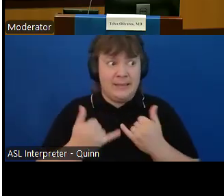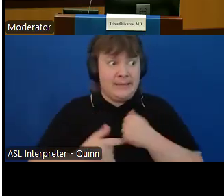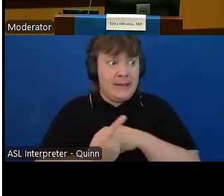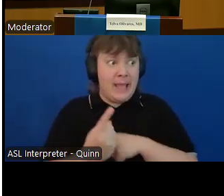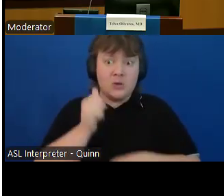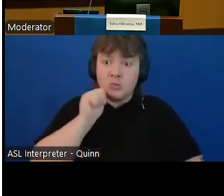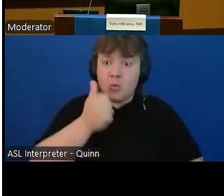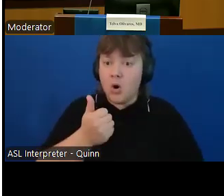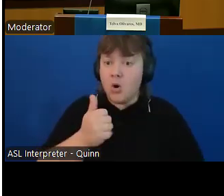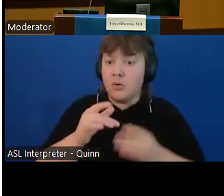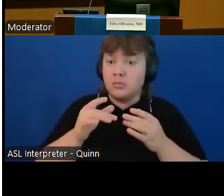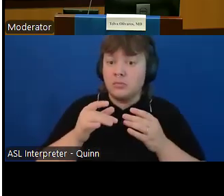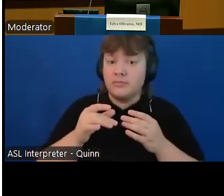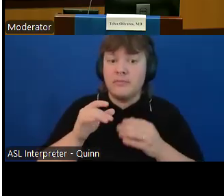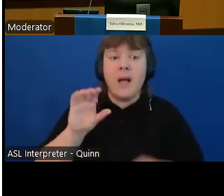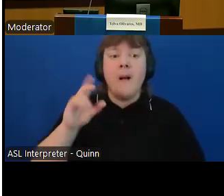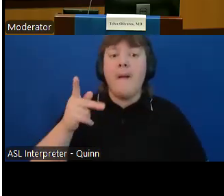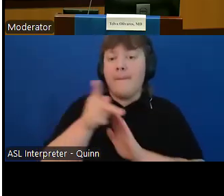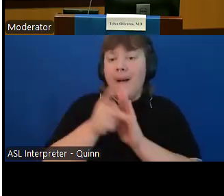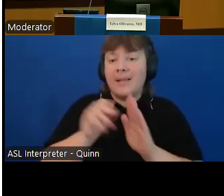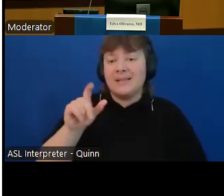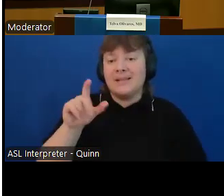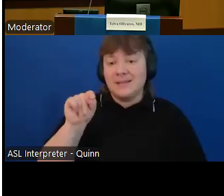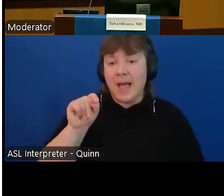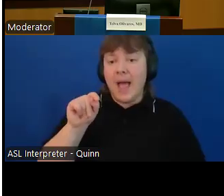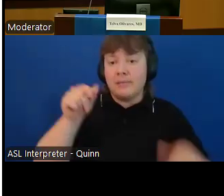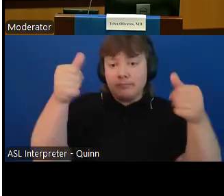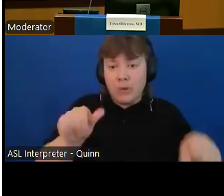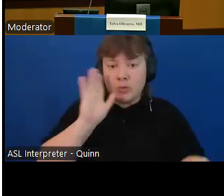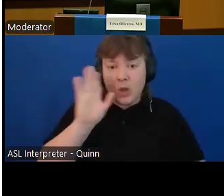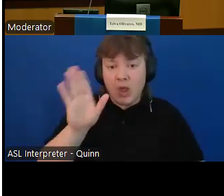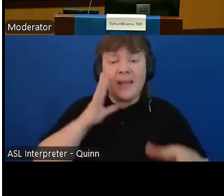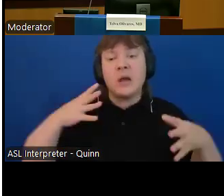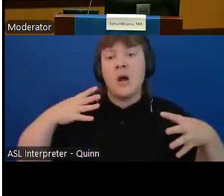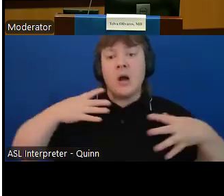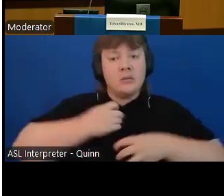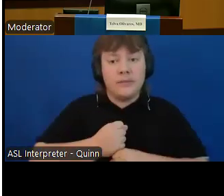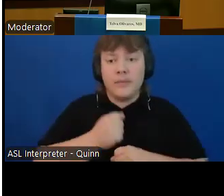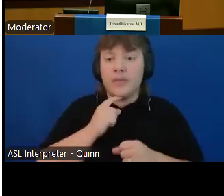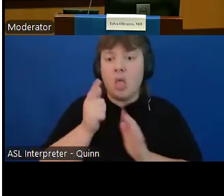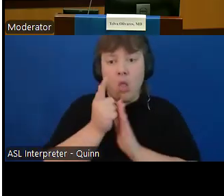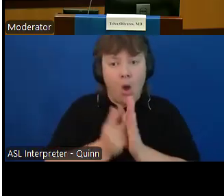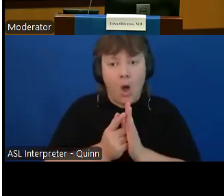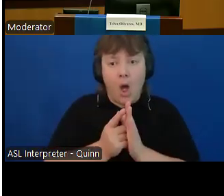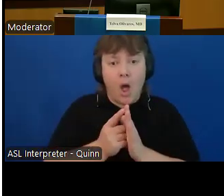policy stat the policy will be up that's again that's a a truncation of the law the guideline